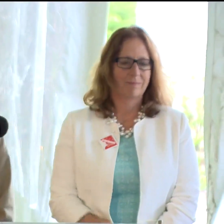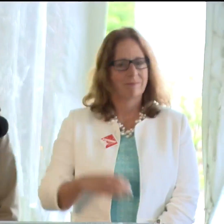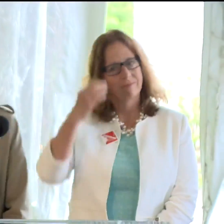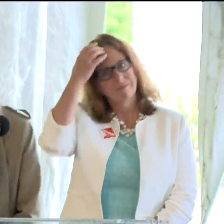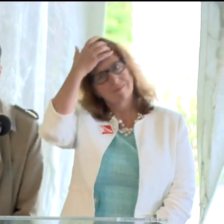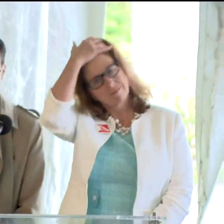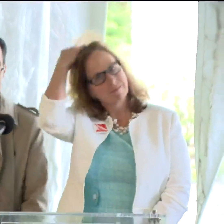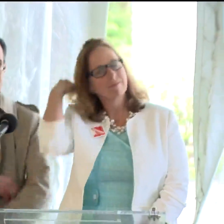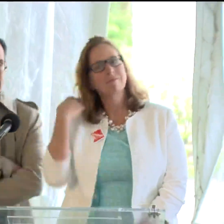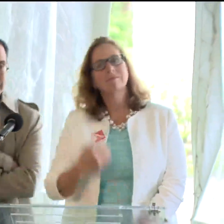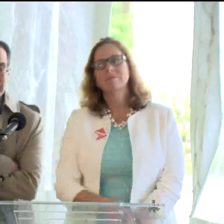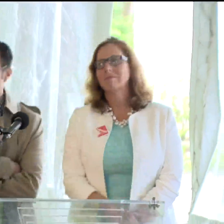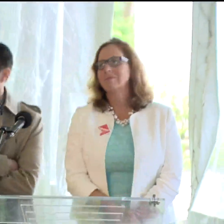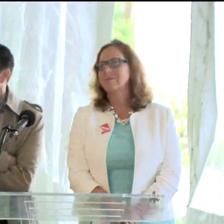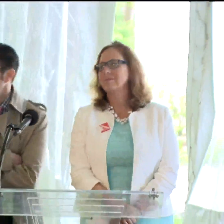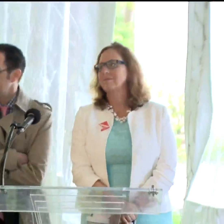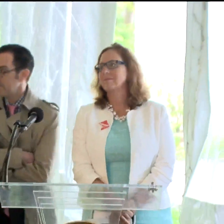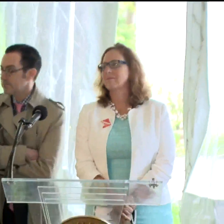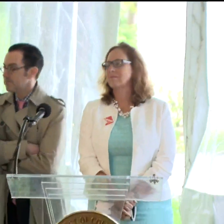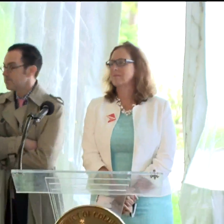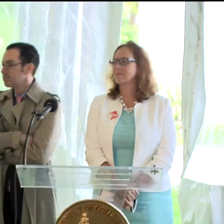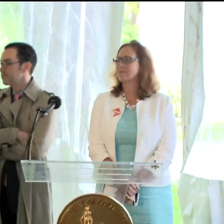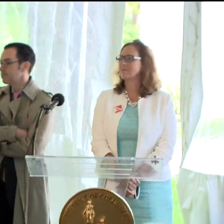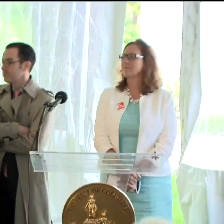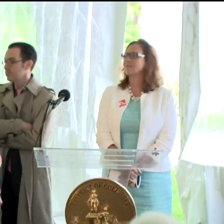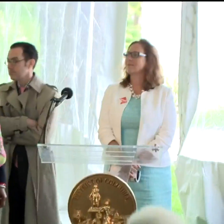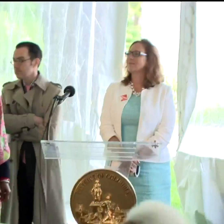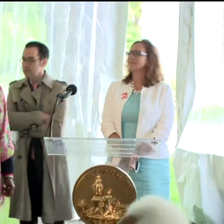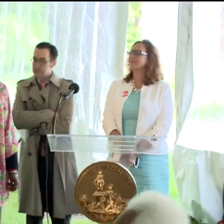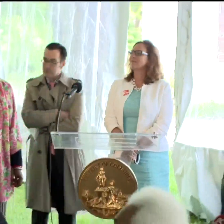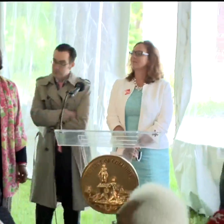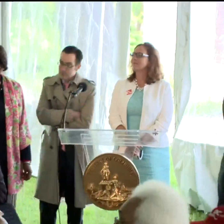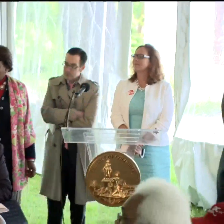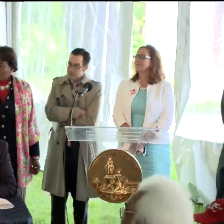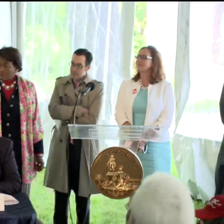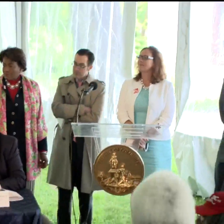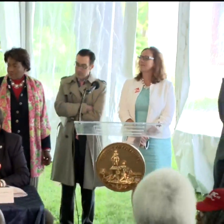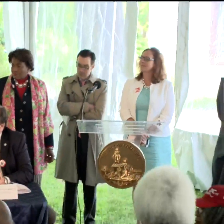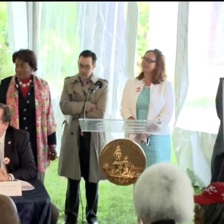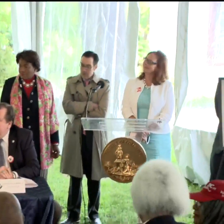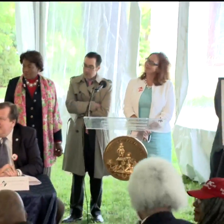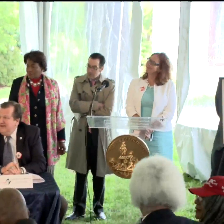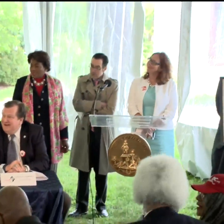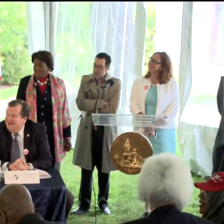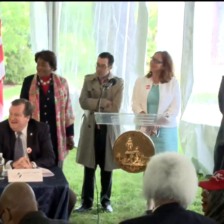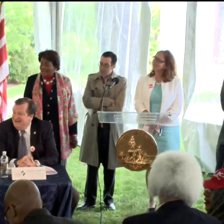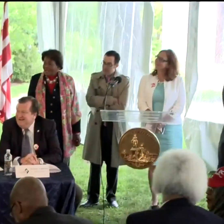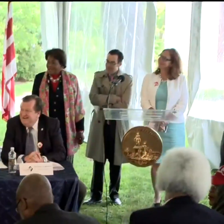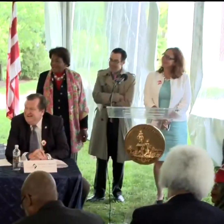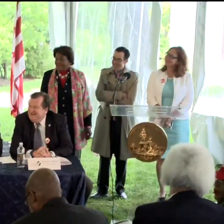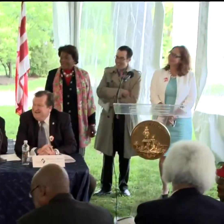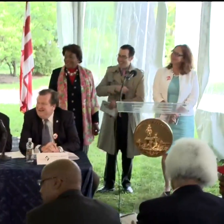WAS AN OVERWHELMING VOTE OF COURSE FOR NEW COLUMBIA, SO I JUST WANTED TO PROVIDE THAT HISTORIC PERSPECTIVE. THANK YOU.